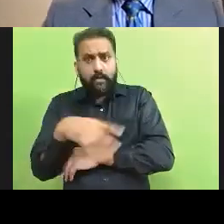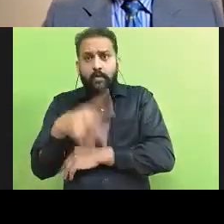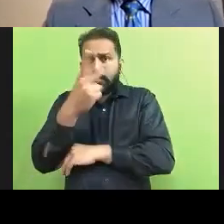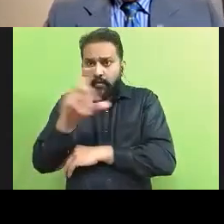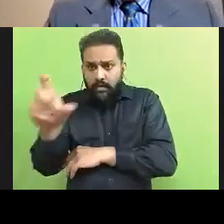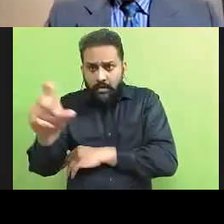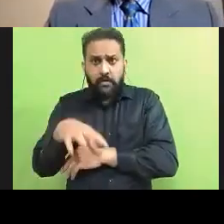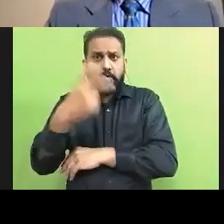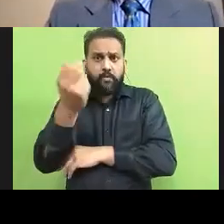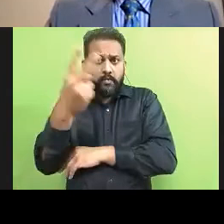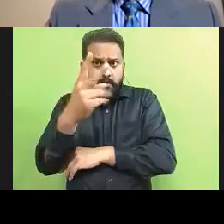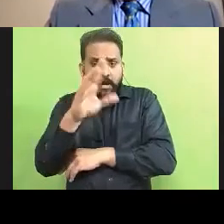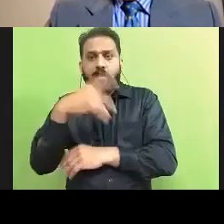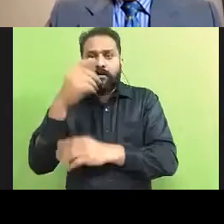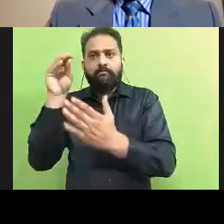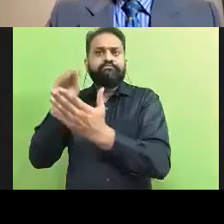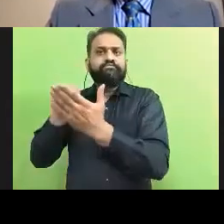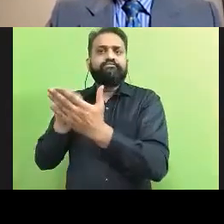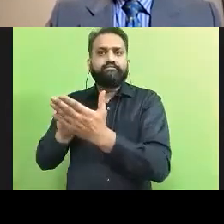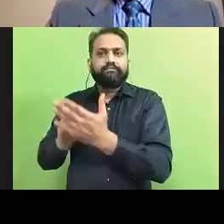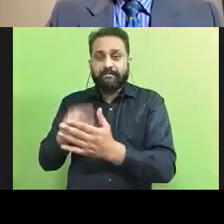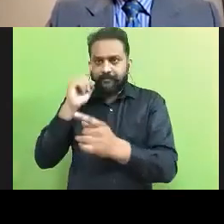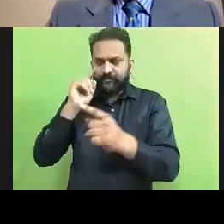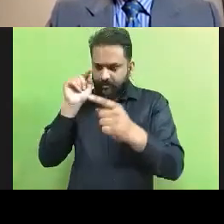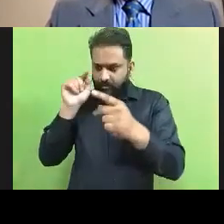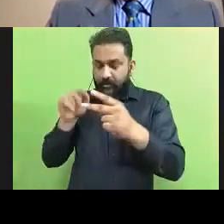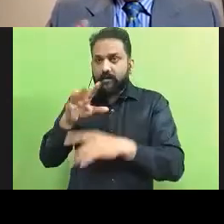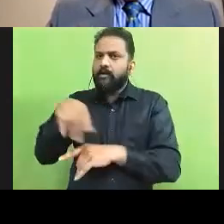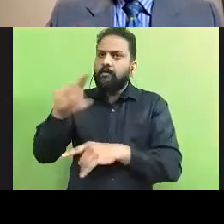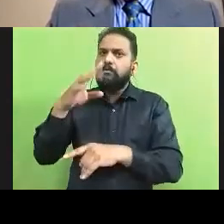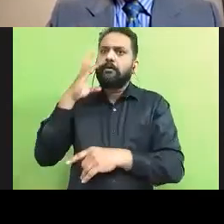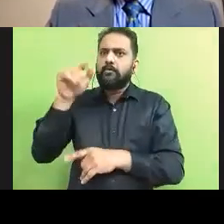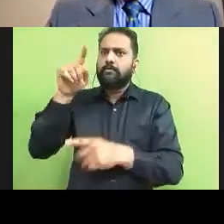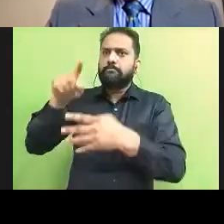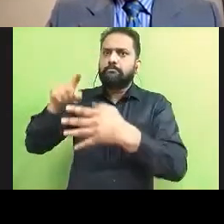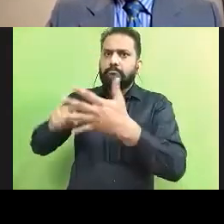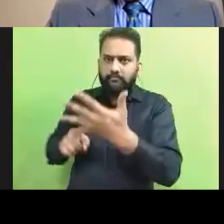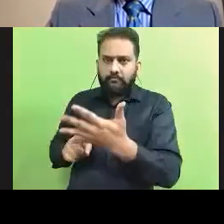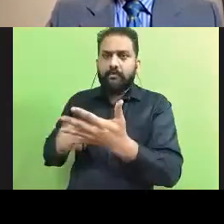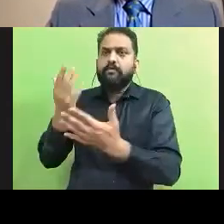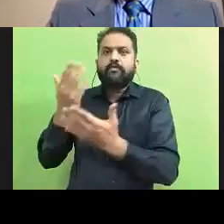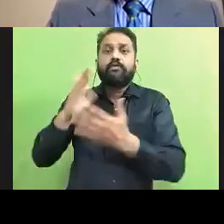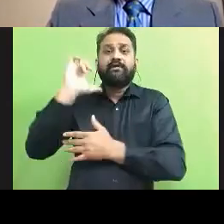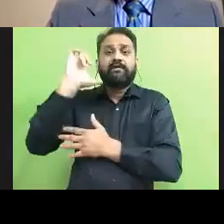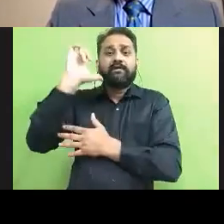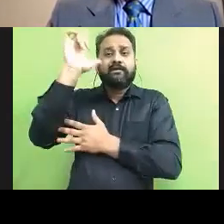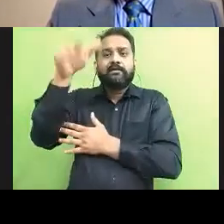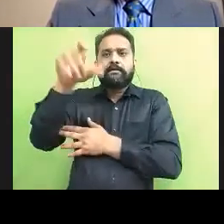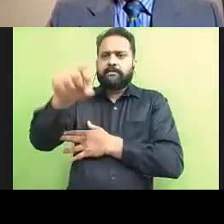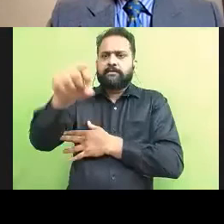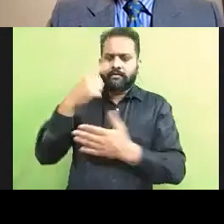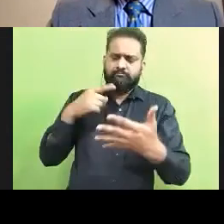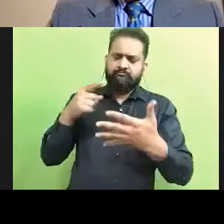again these things are very important in later on you can make on the basis of this you can make an